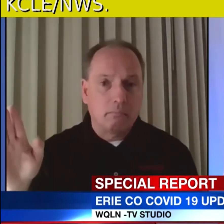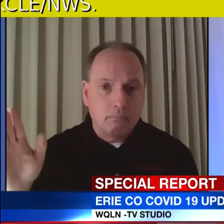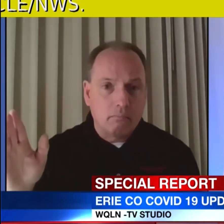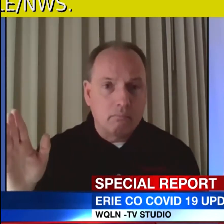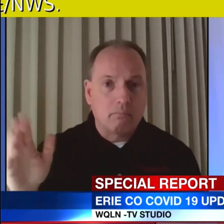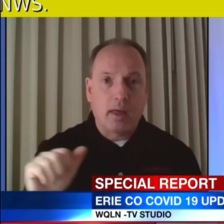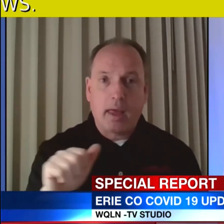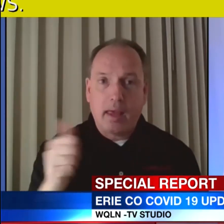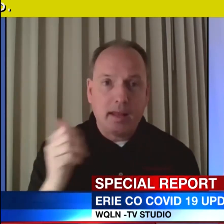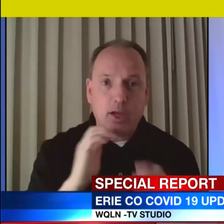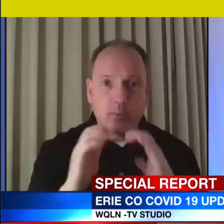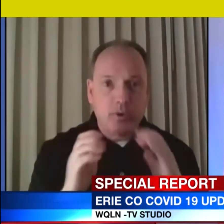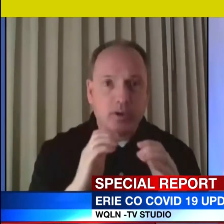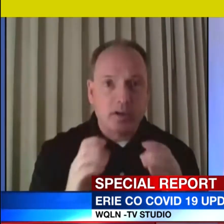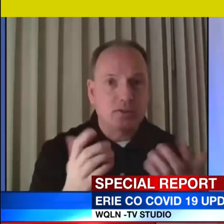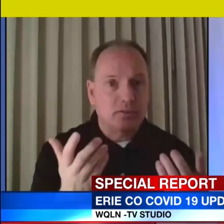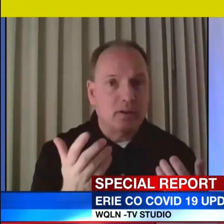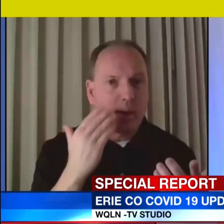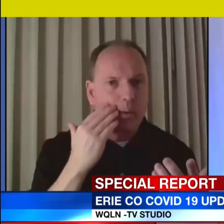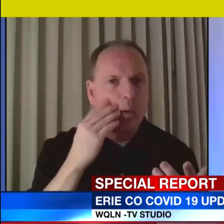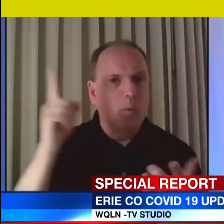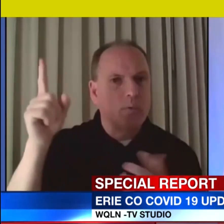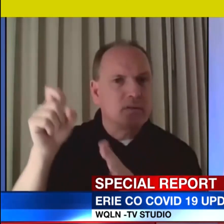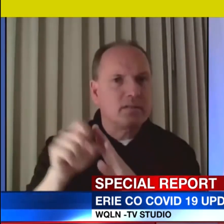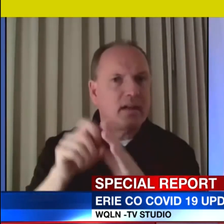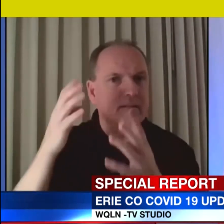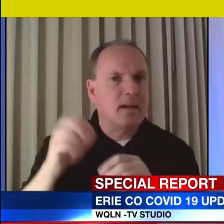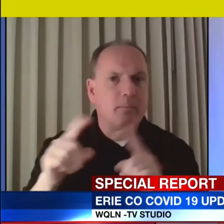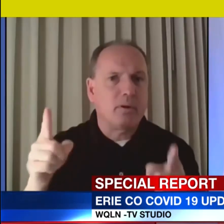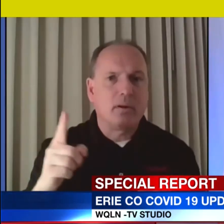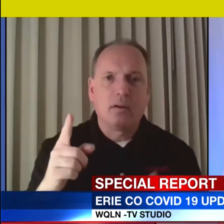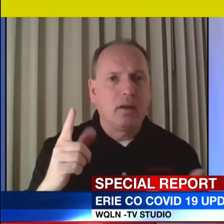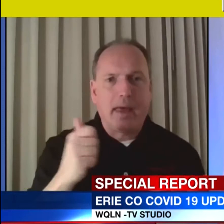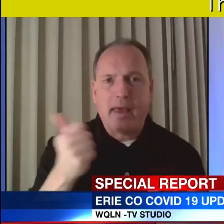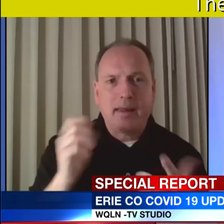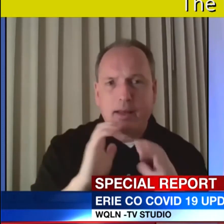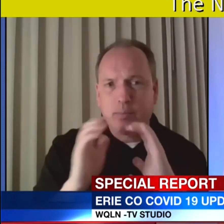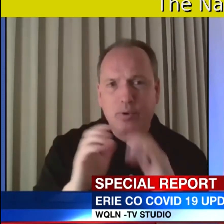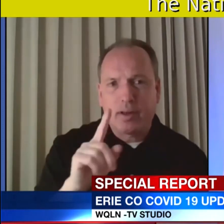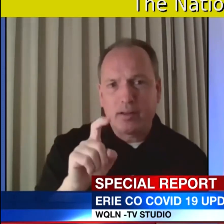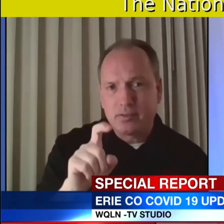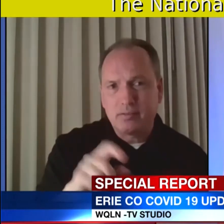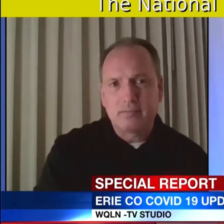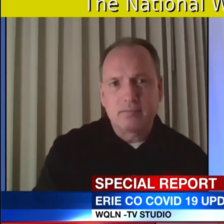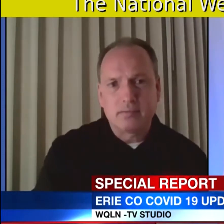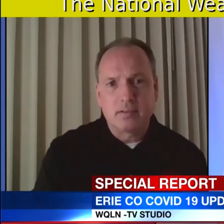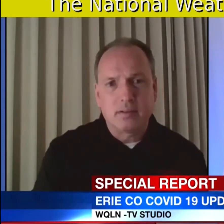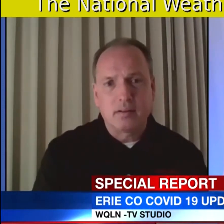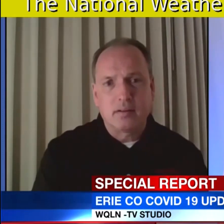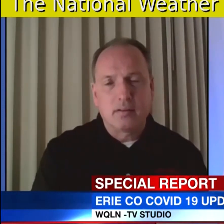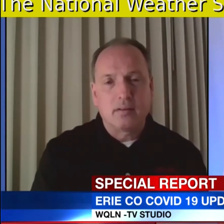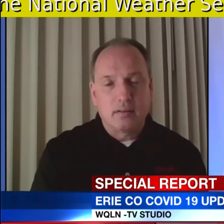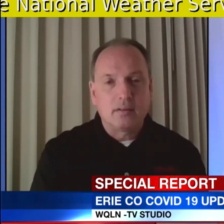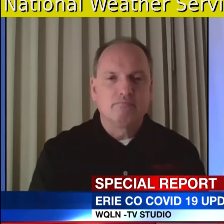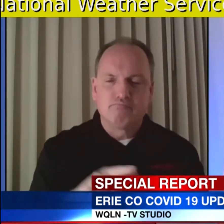PHASE 1 B. IS THERE A TIMELINE AT THIS POINT? I KNOW IT IS A STATEWIDE